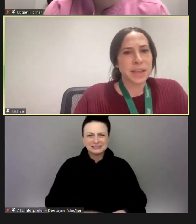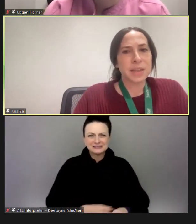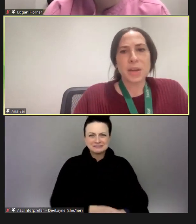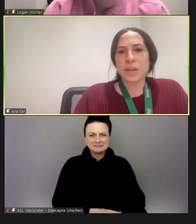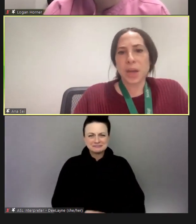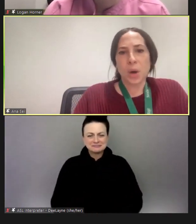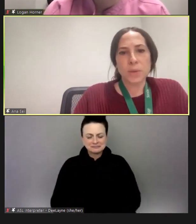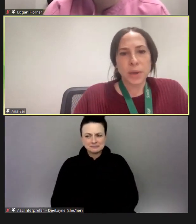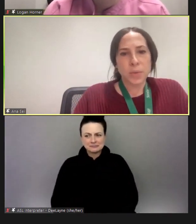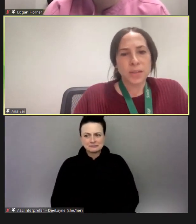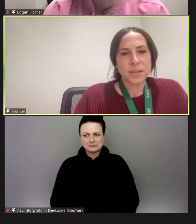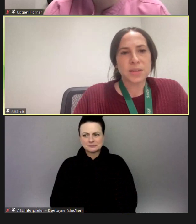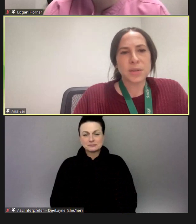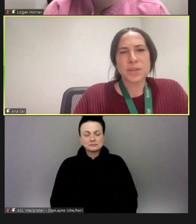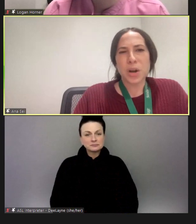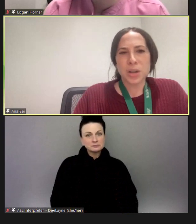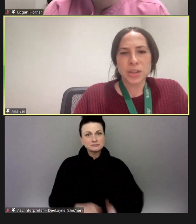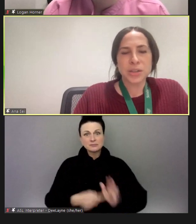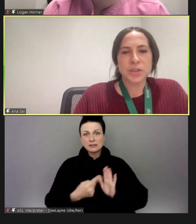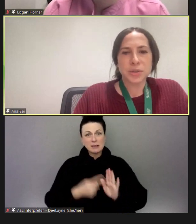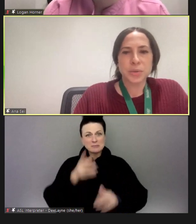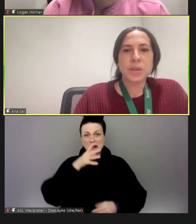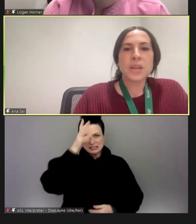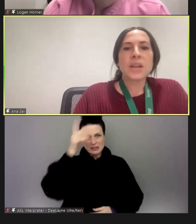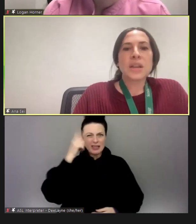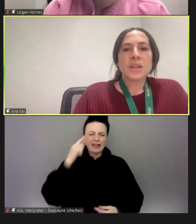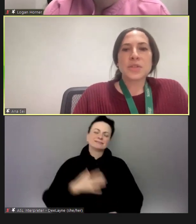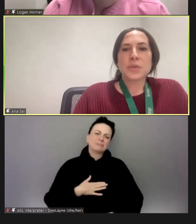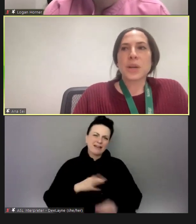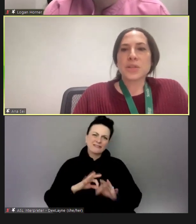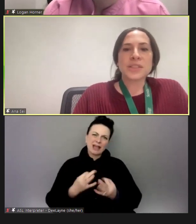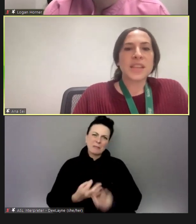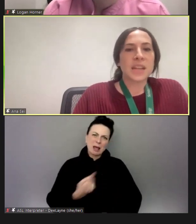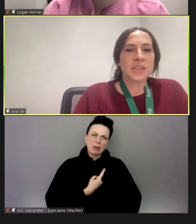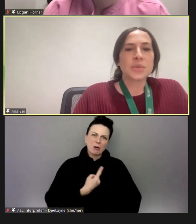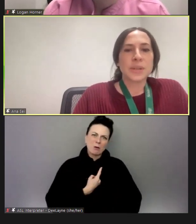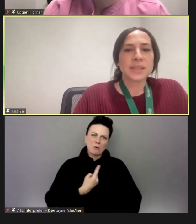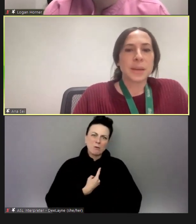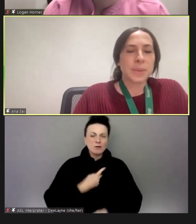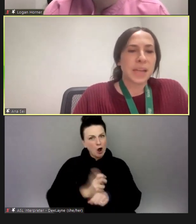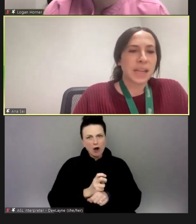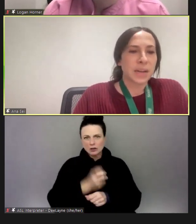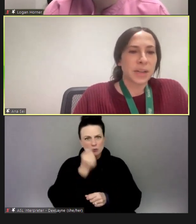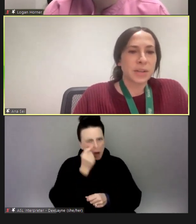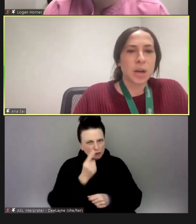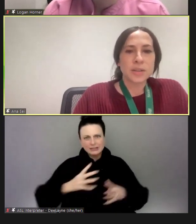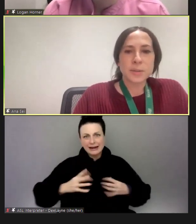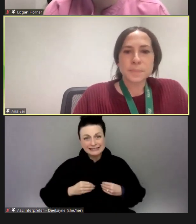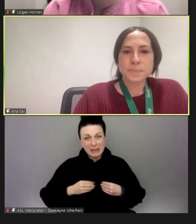they're the only ones and so it's harder to to understand and to accept that